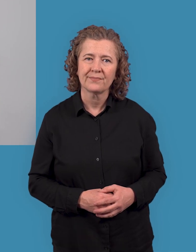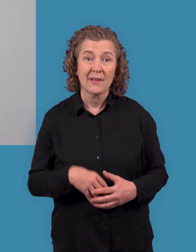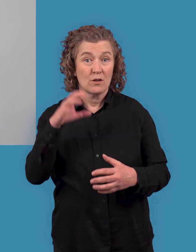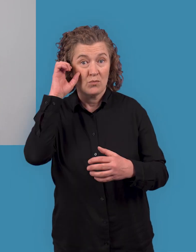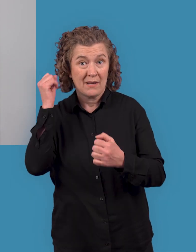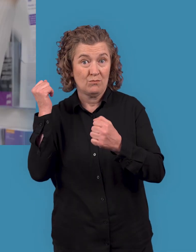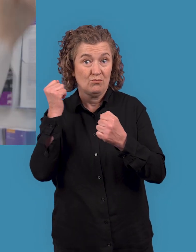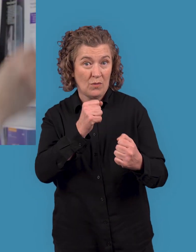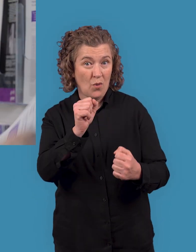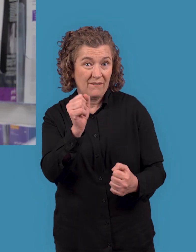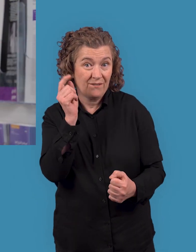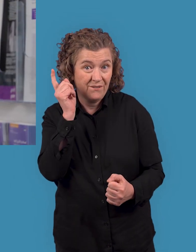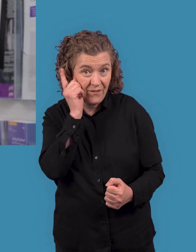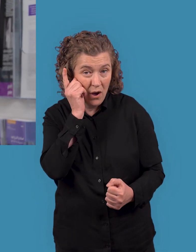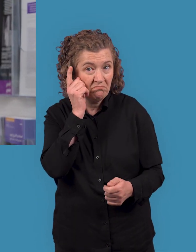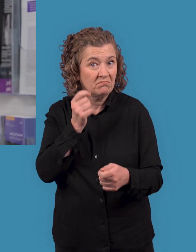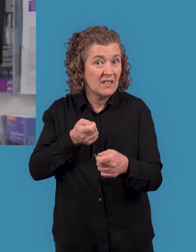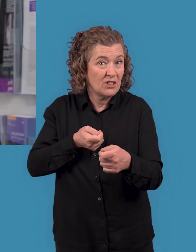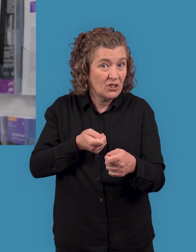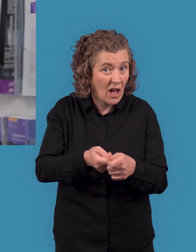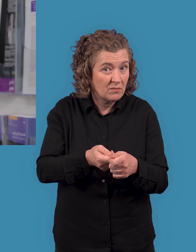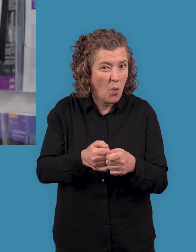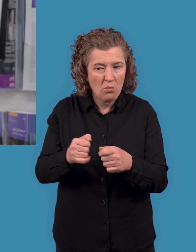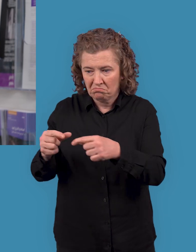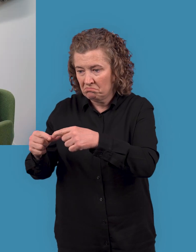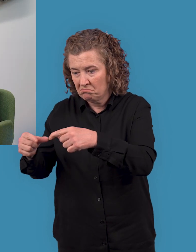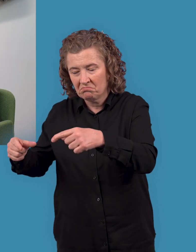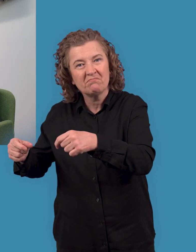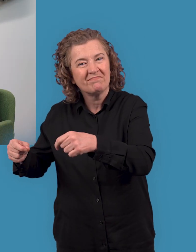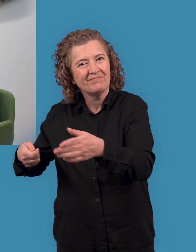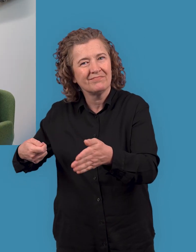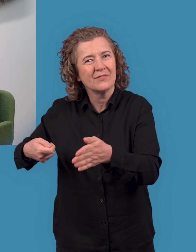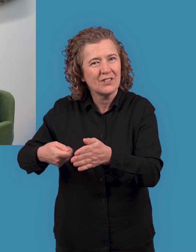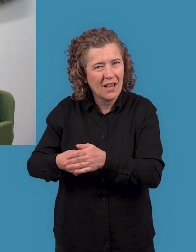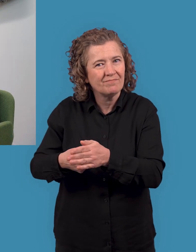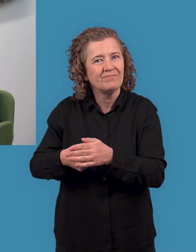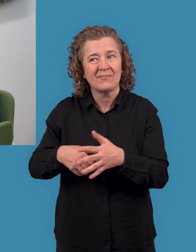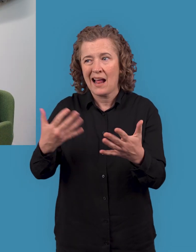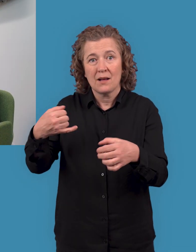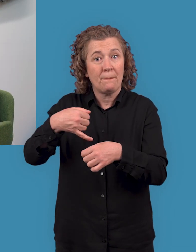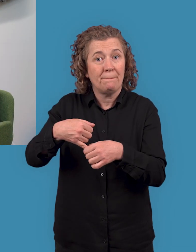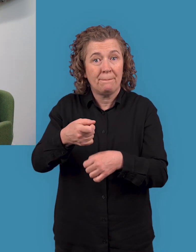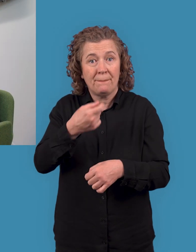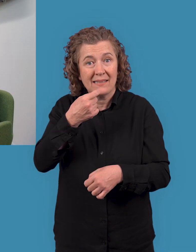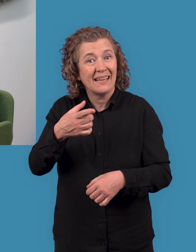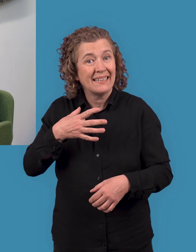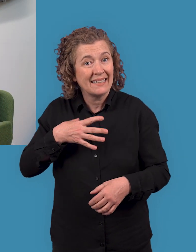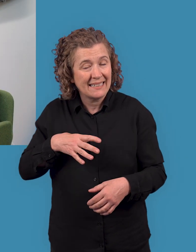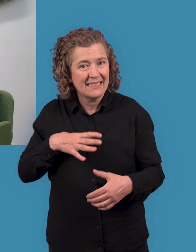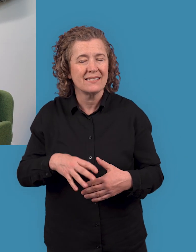Remember your phone, charger or power bank, and any medication you need.